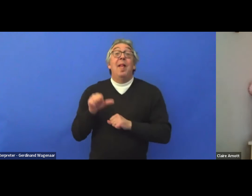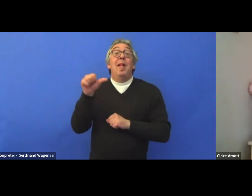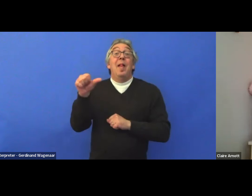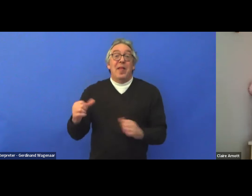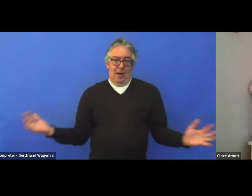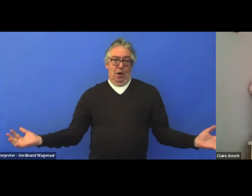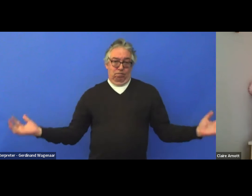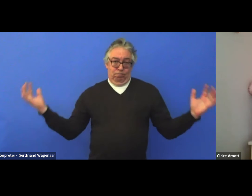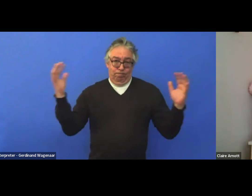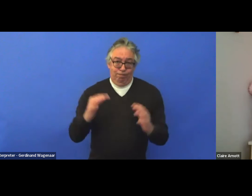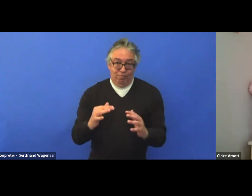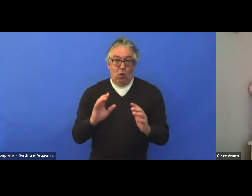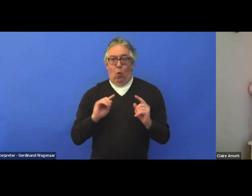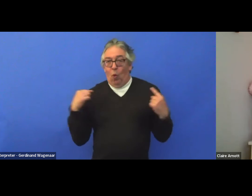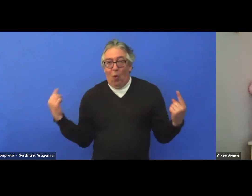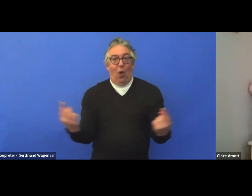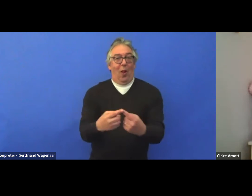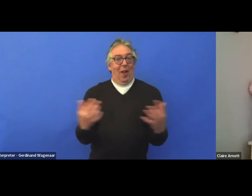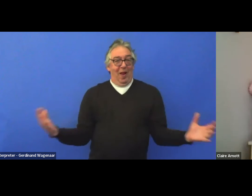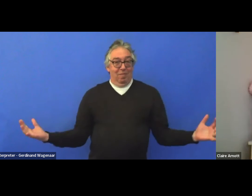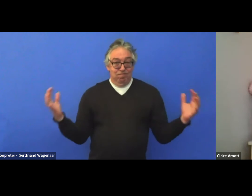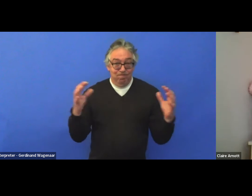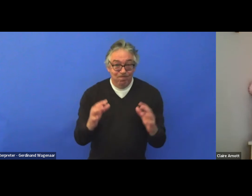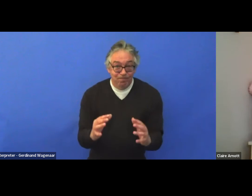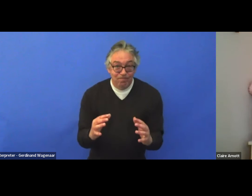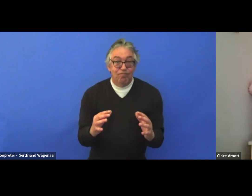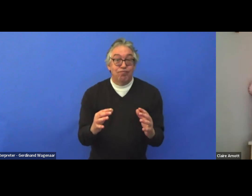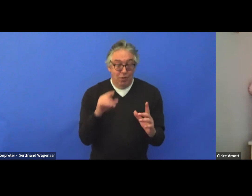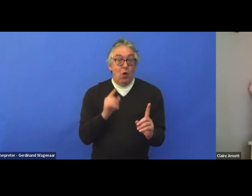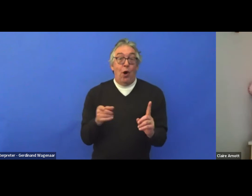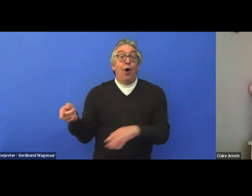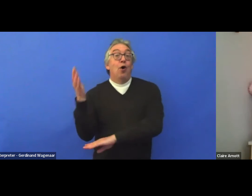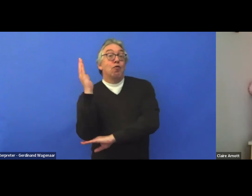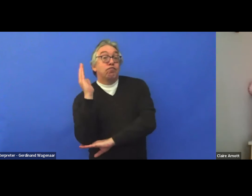to hear a summary of what happened in both sessions